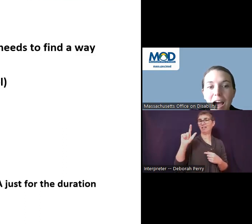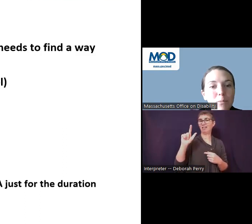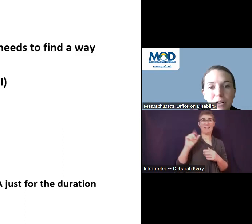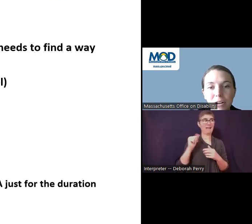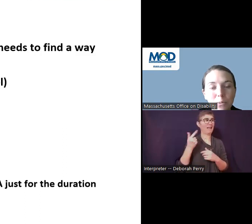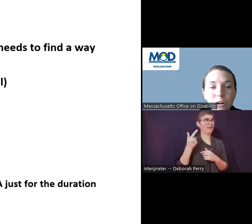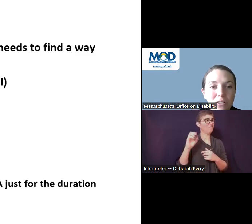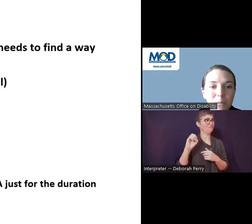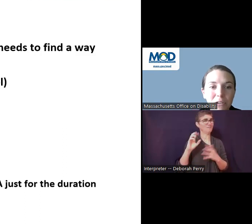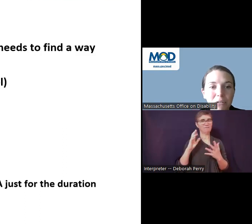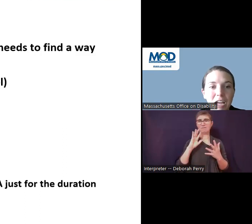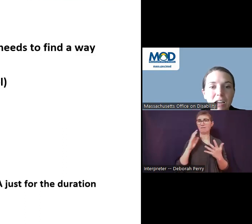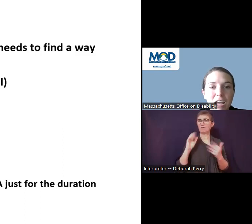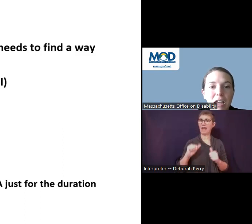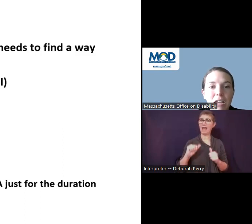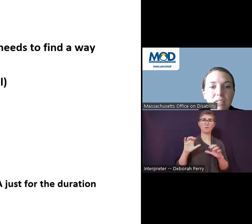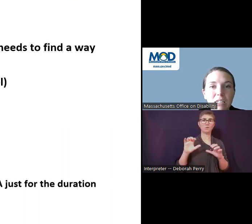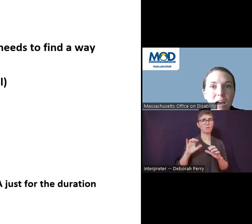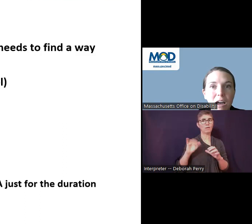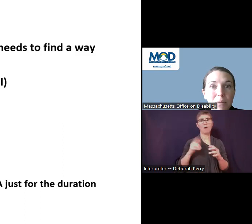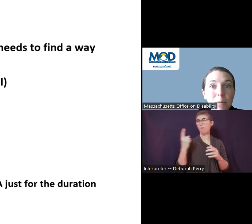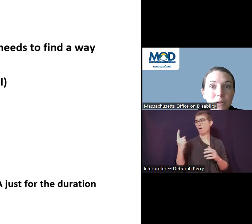hybrid work that we're doing is people can attend